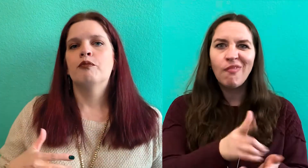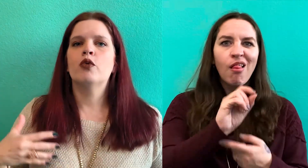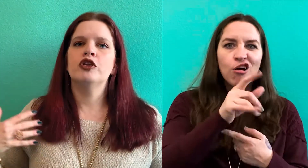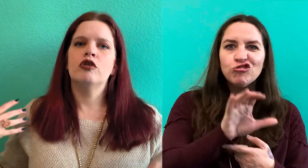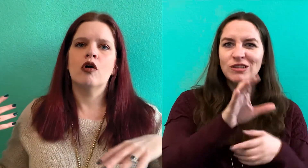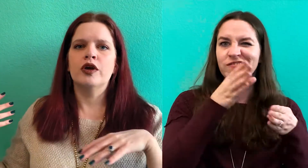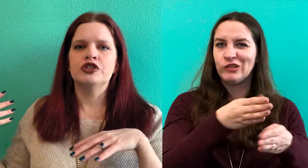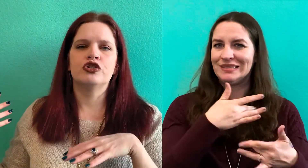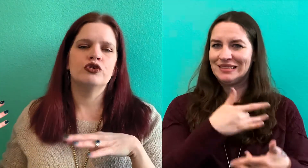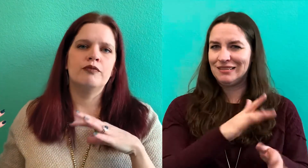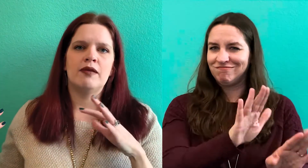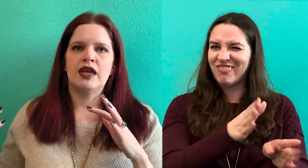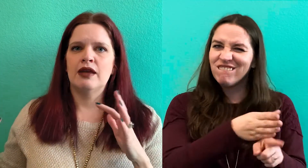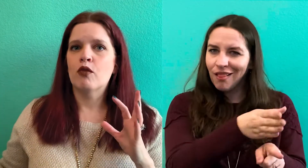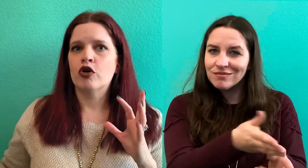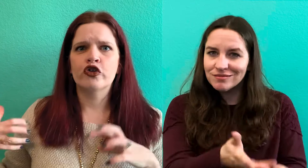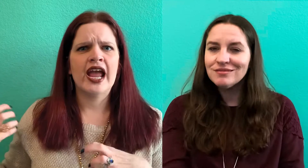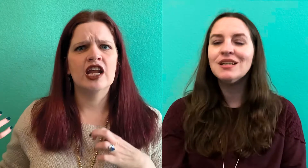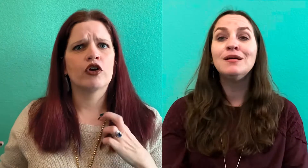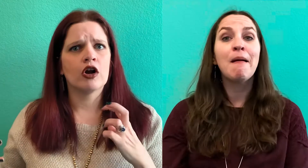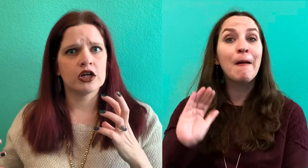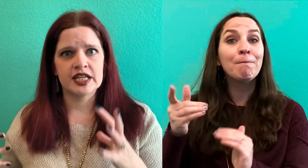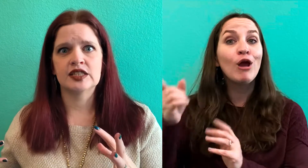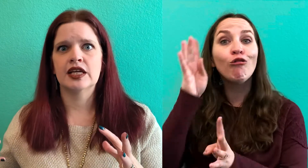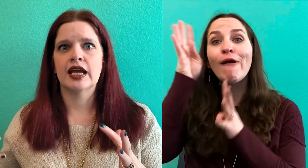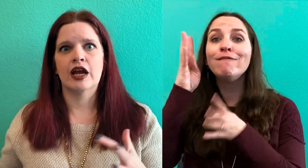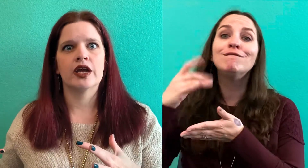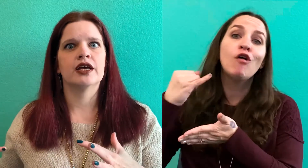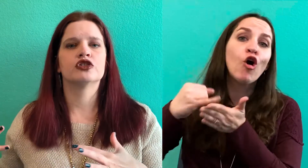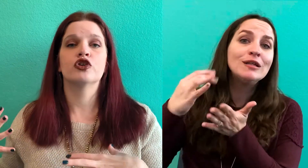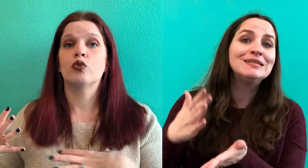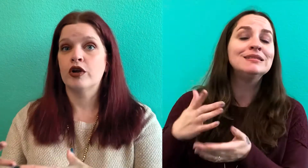But when you go into maybe more creative or artistic areas or you're working with people